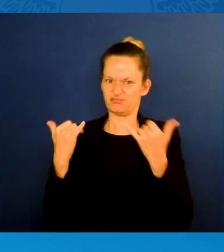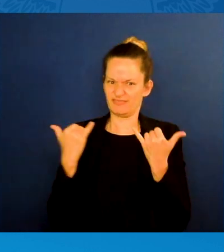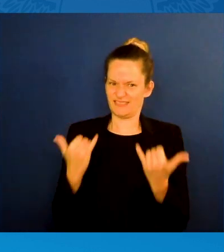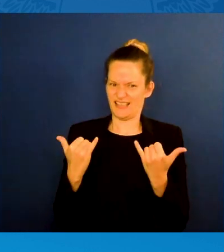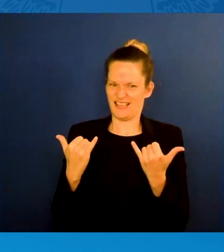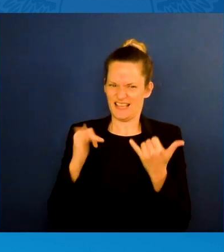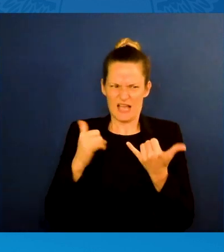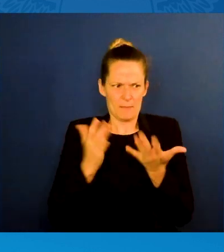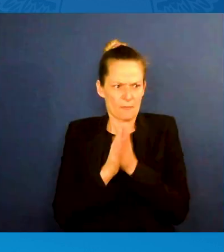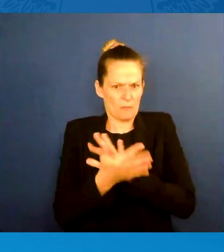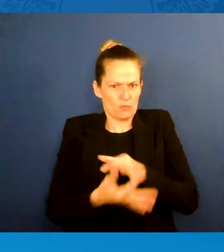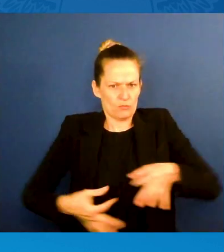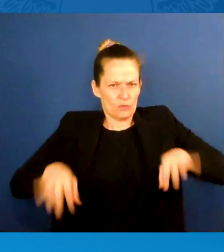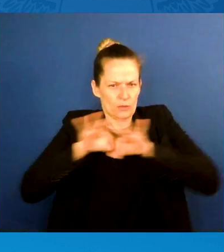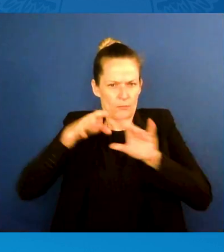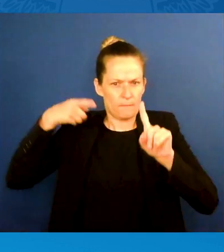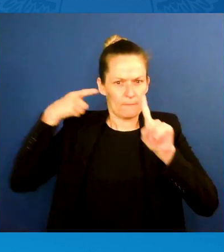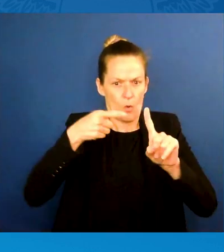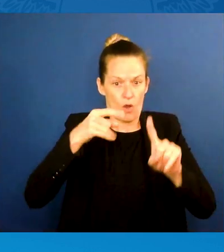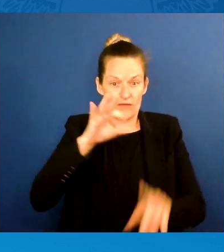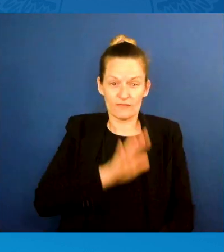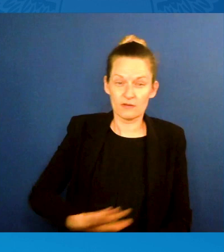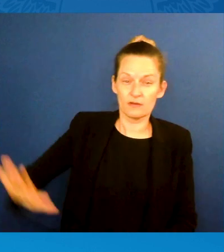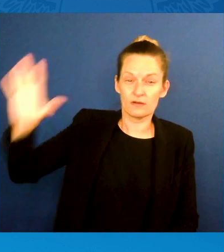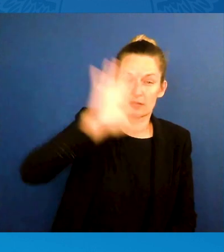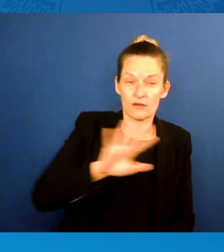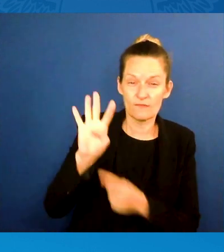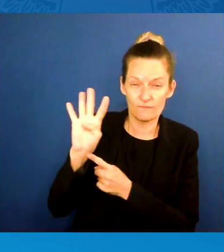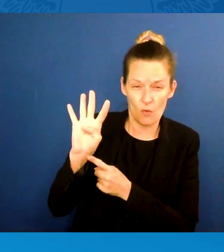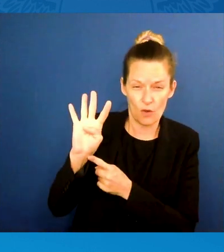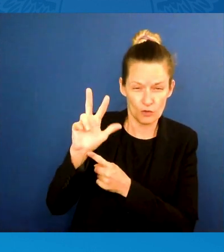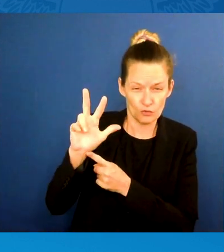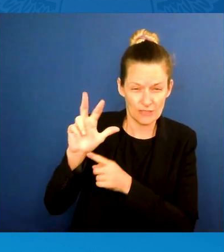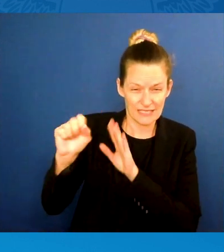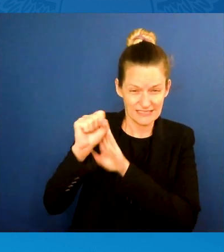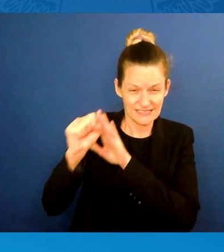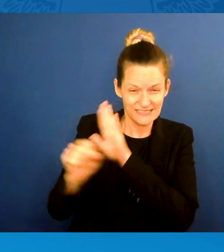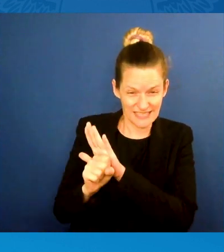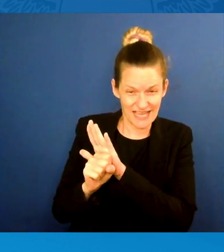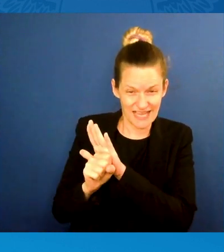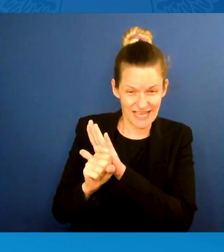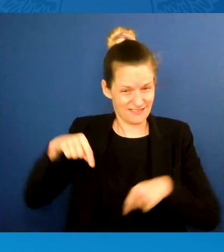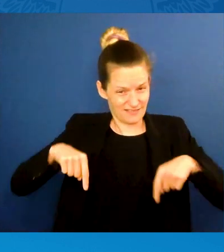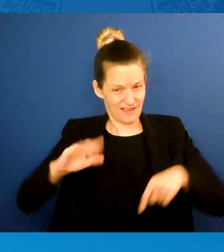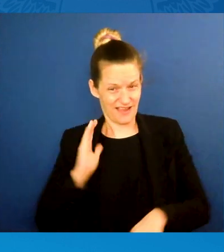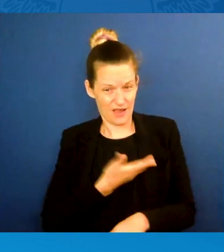the people elect their attorney general. And so I urge the people of our country